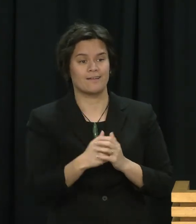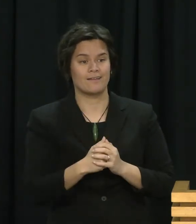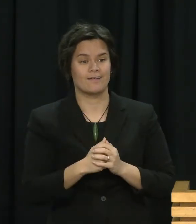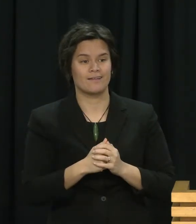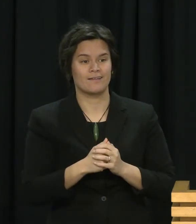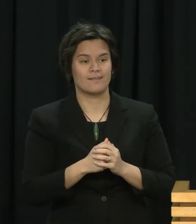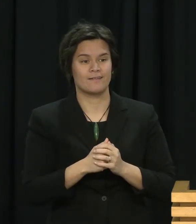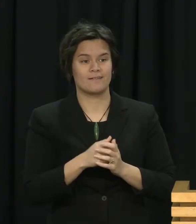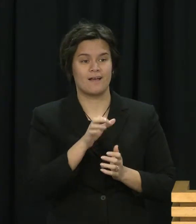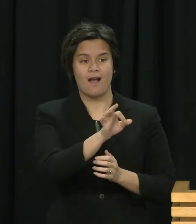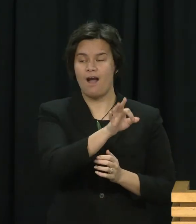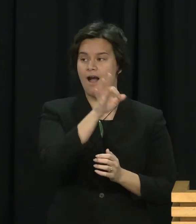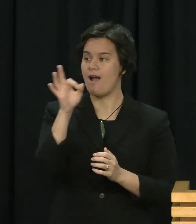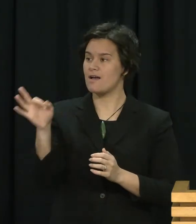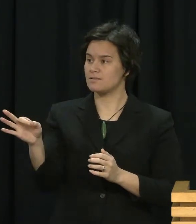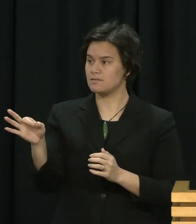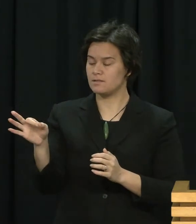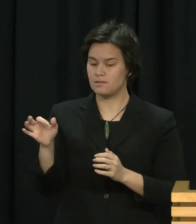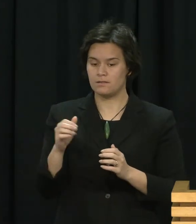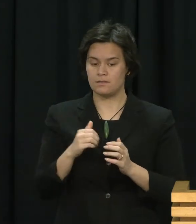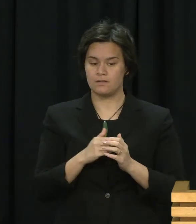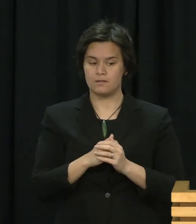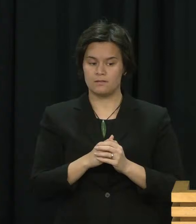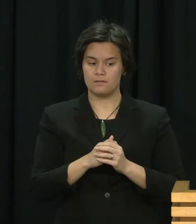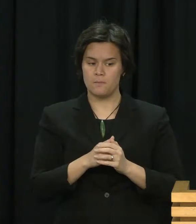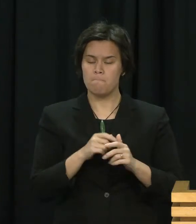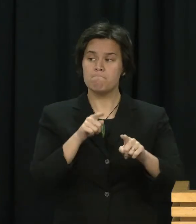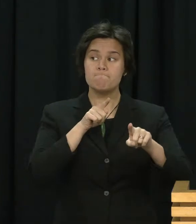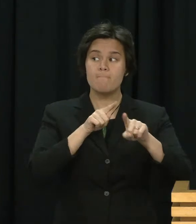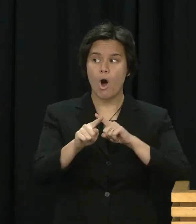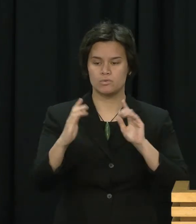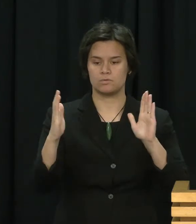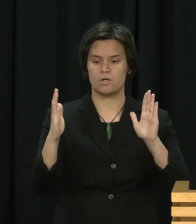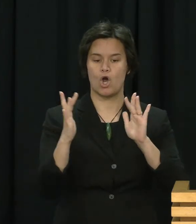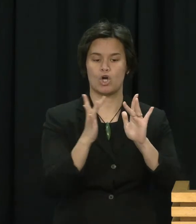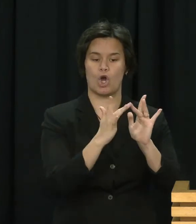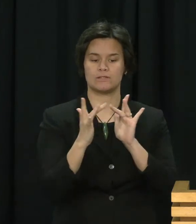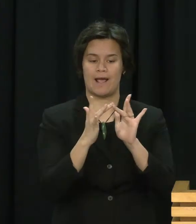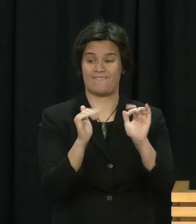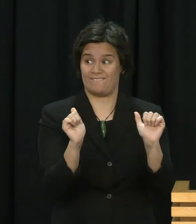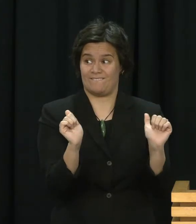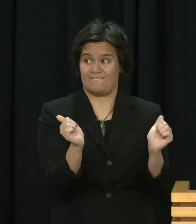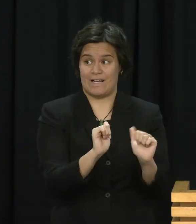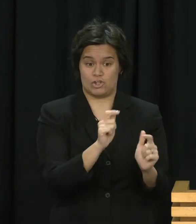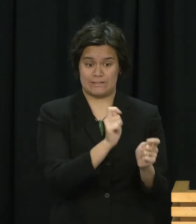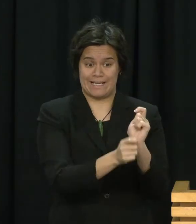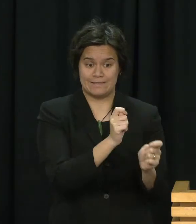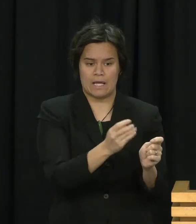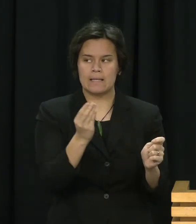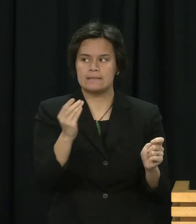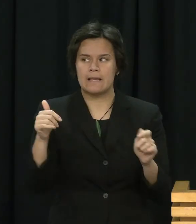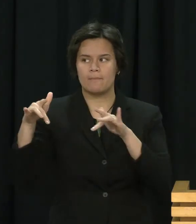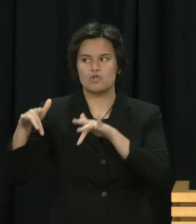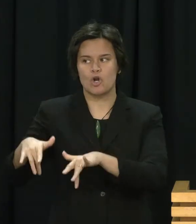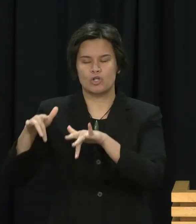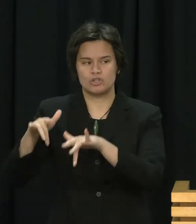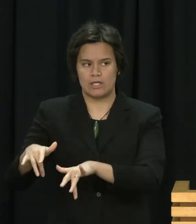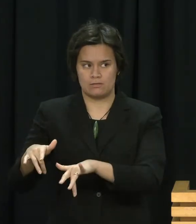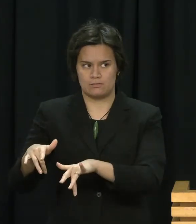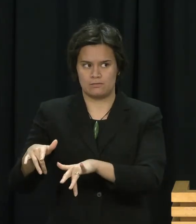an email telling them the expectations. There are still 100